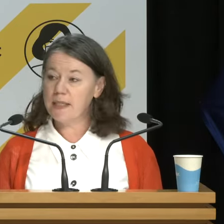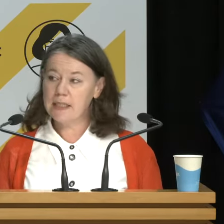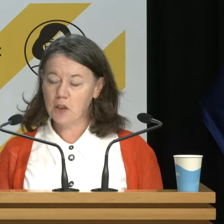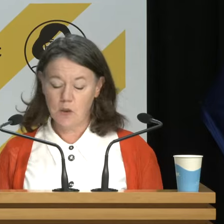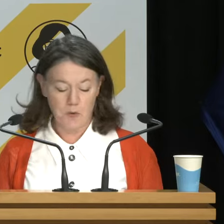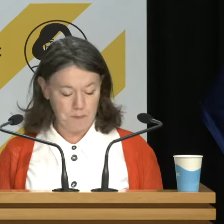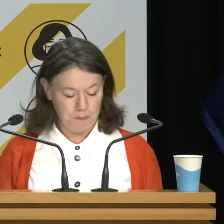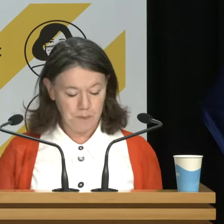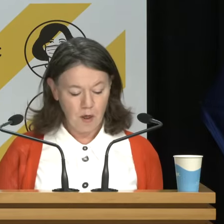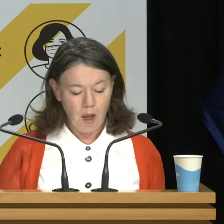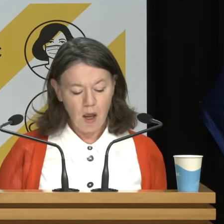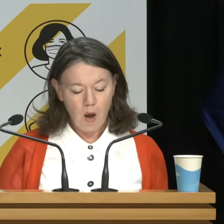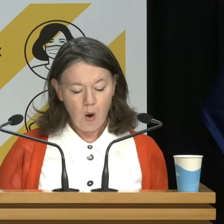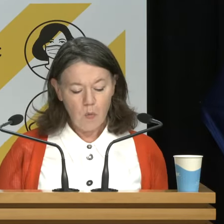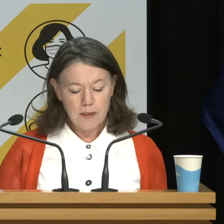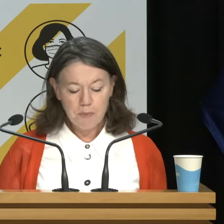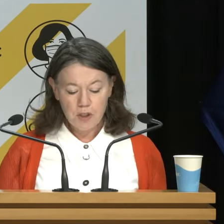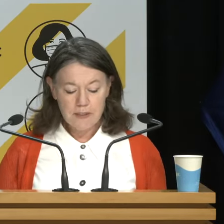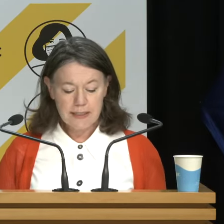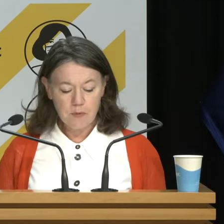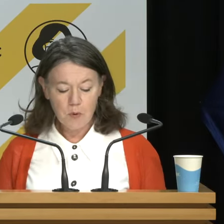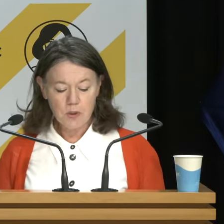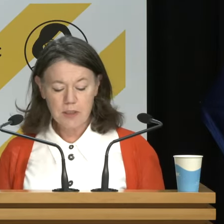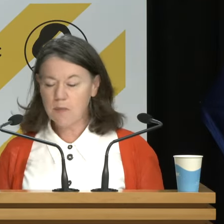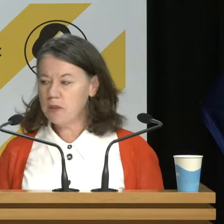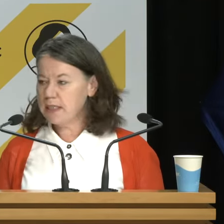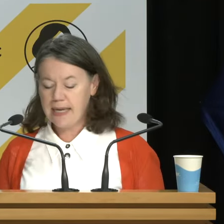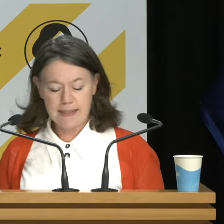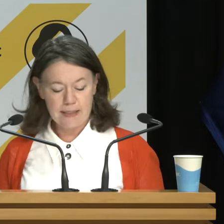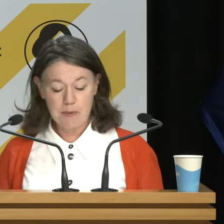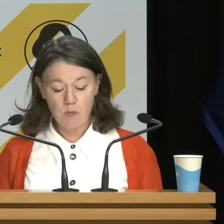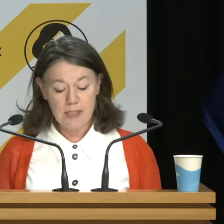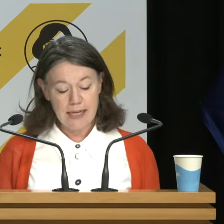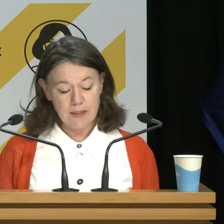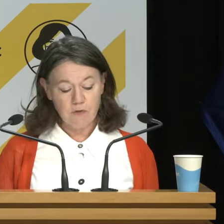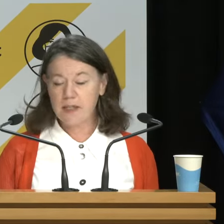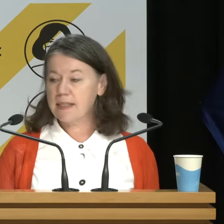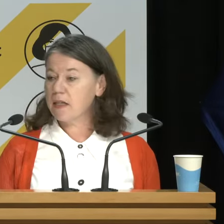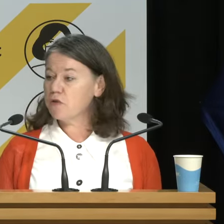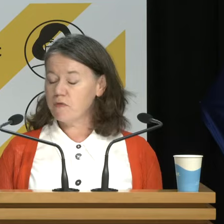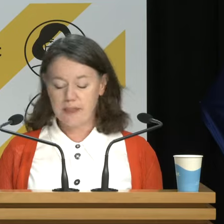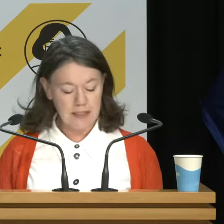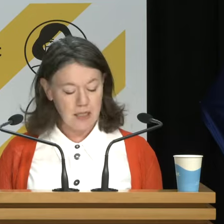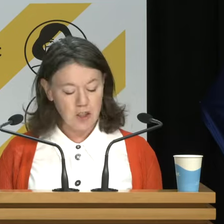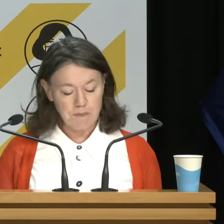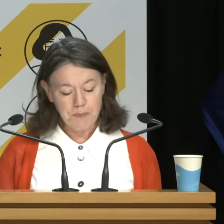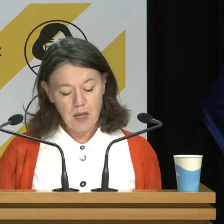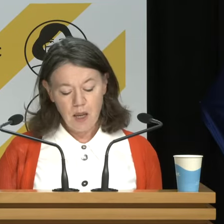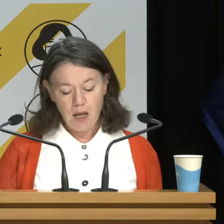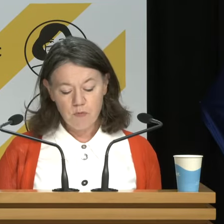Hello, minister. There are 29 new cases in the community to report today. 24 of these cases are in the Auckland region and five are in